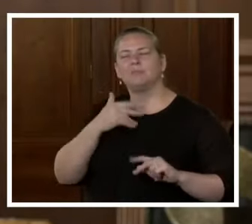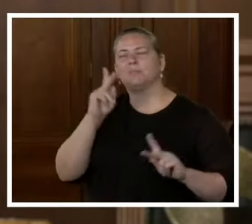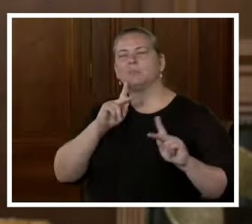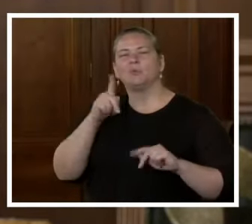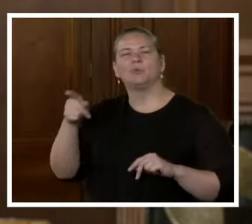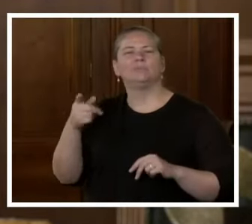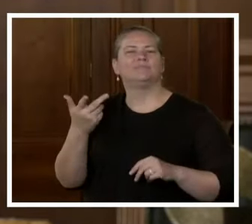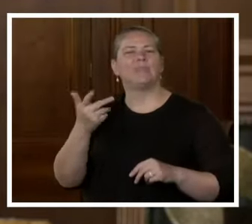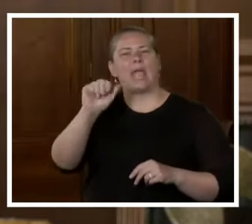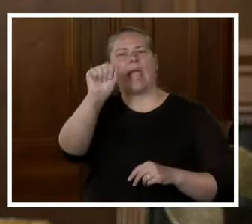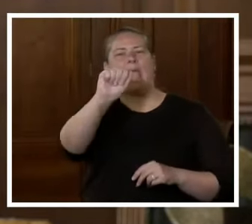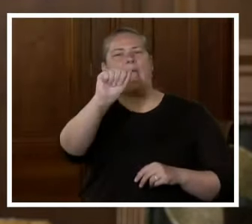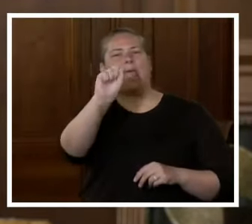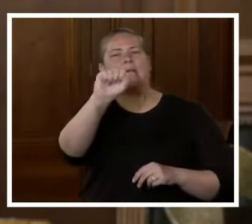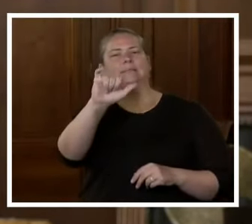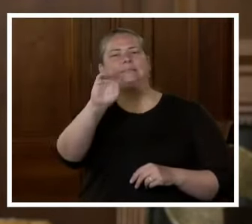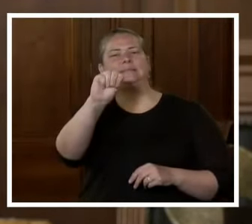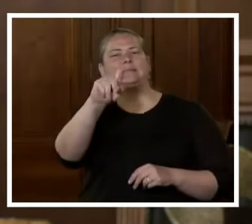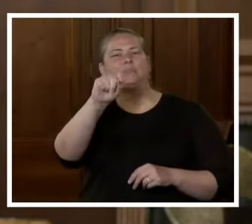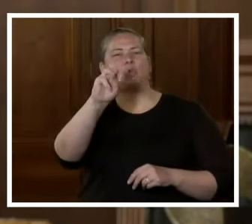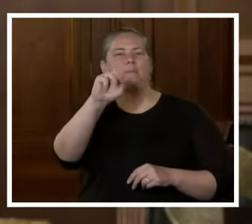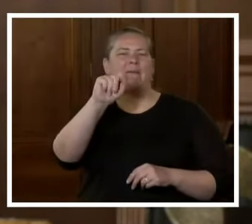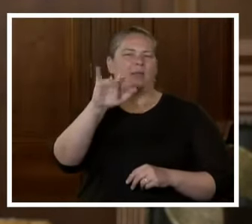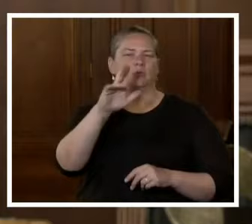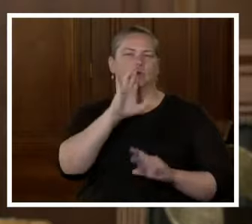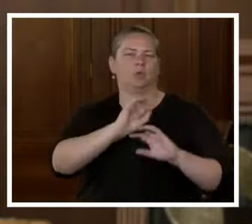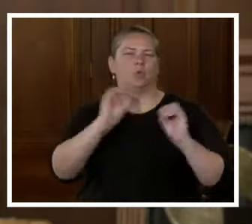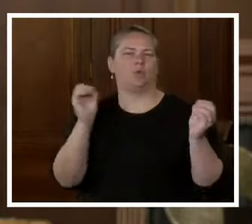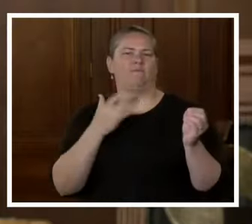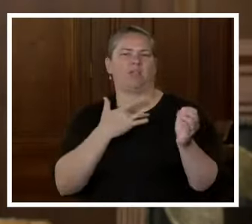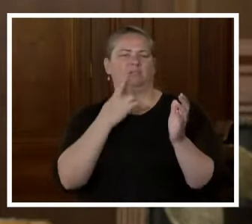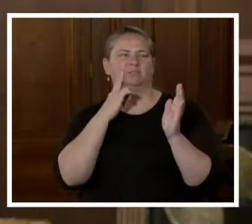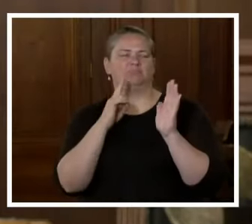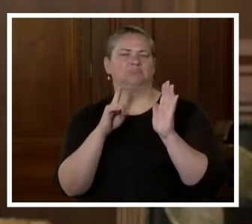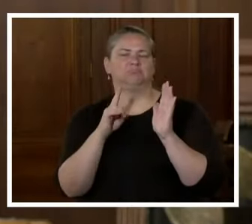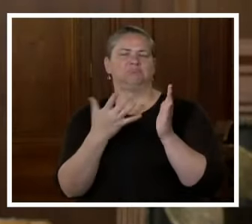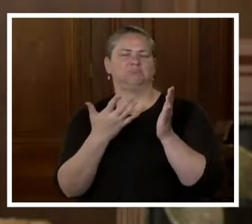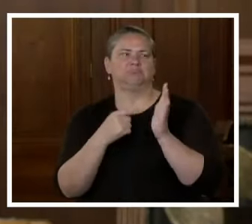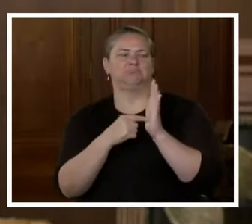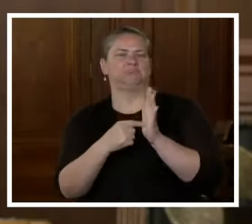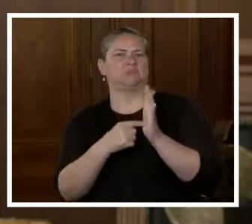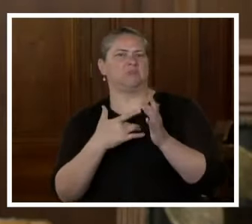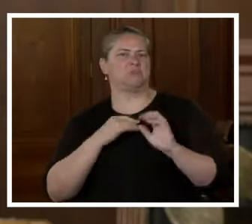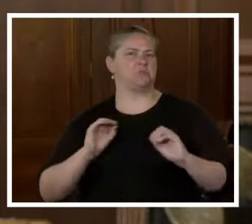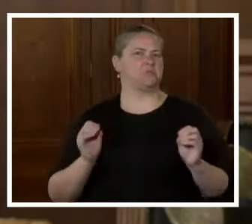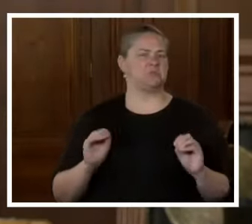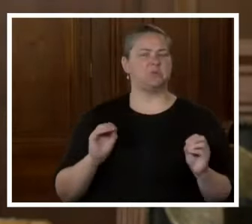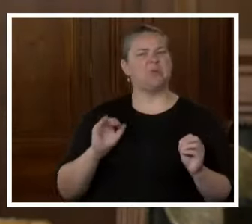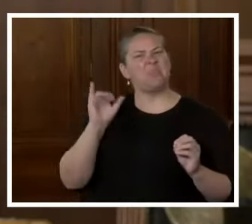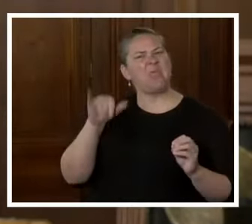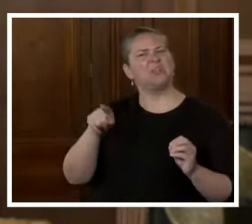OVER THE LAST WEEK, SO THOSE ARE DAILY NUMBERS, AND THAT HAS BEEN RELATIVELY CONSISTENT OVER THE